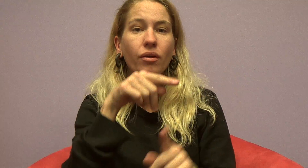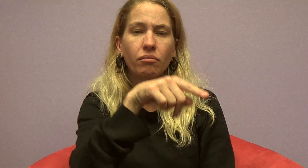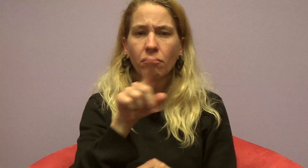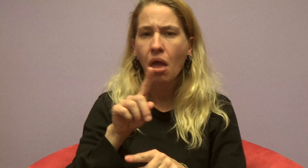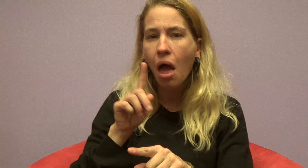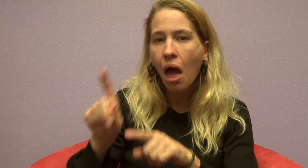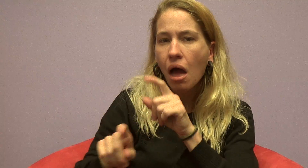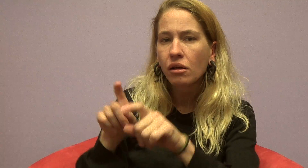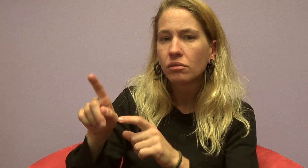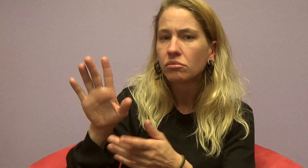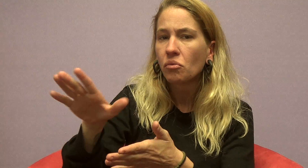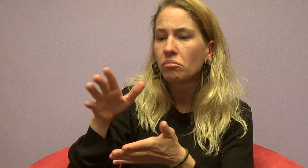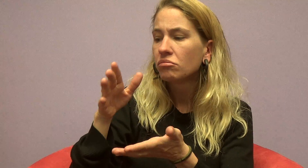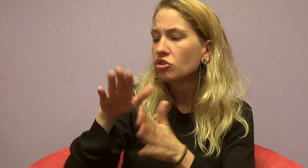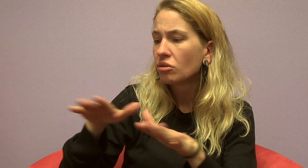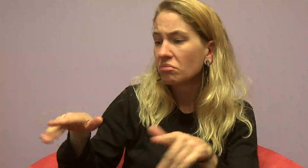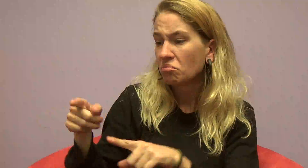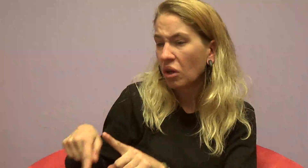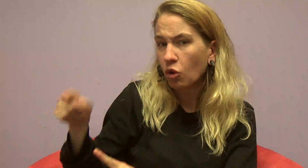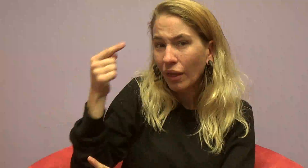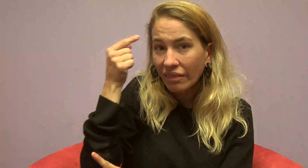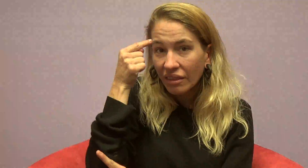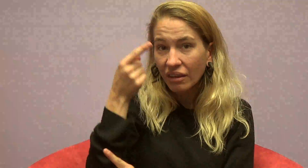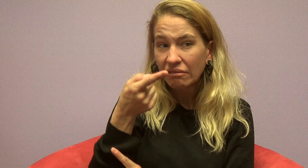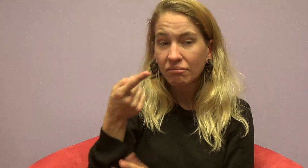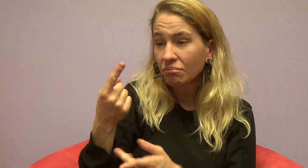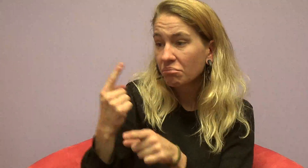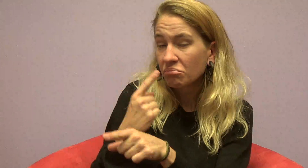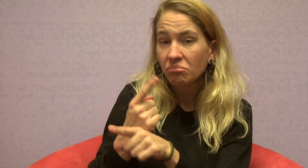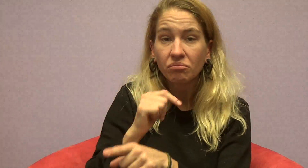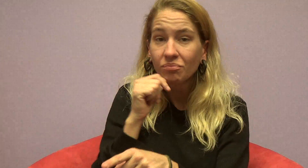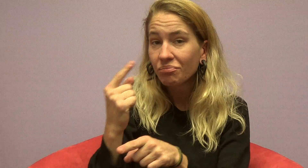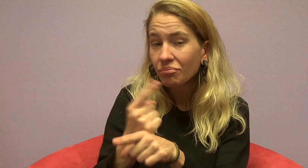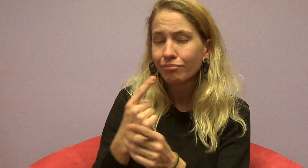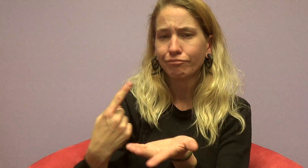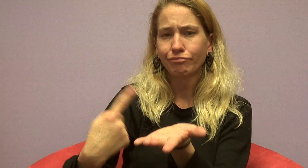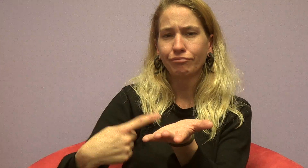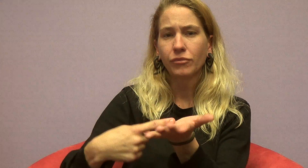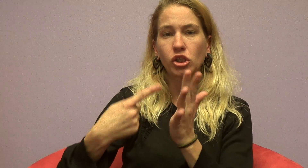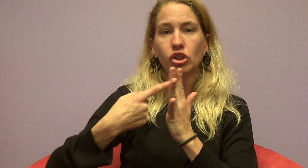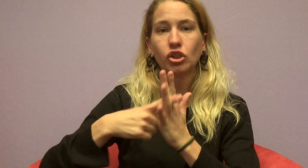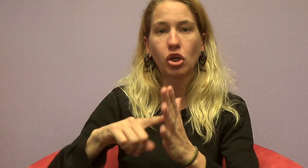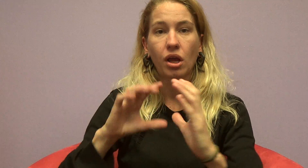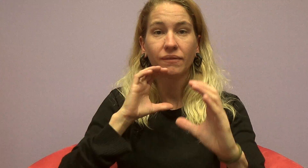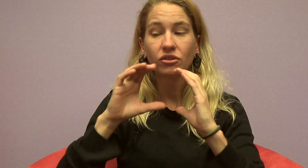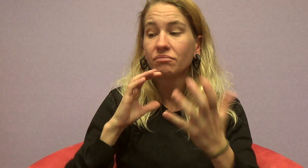and ask your child questions like "what do you think of the post?". "Is it appropriate or not?" It will initiate a discussion with the child.